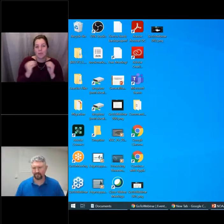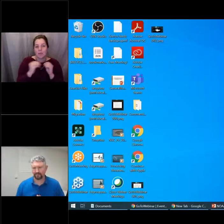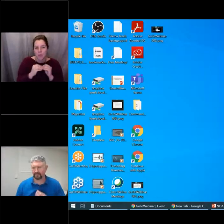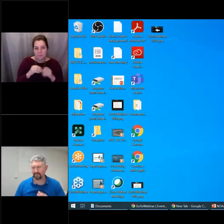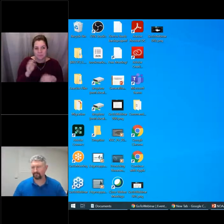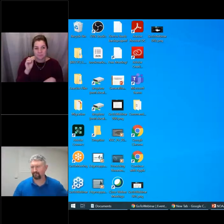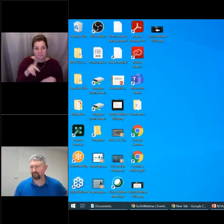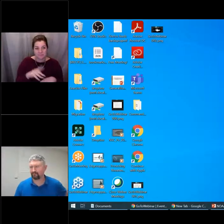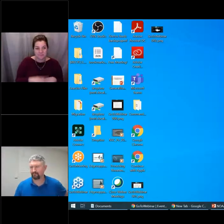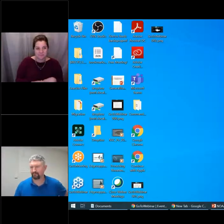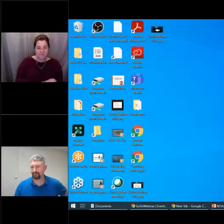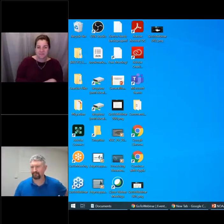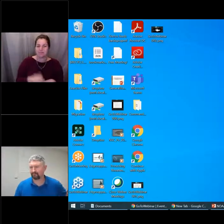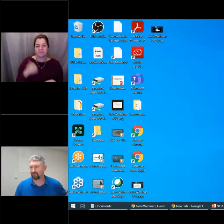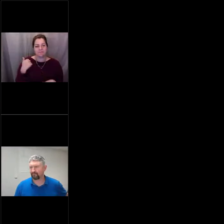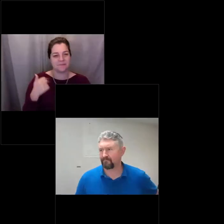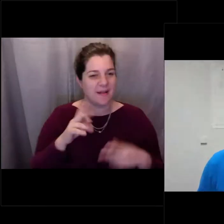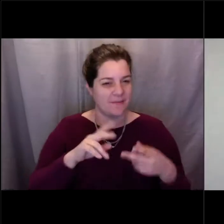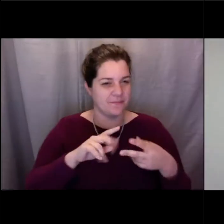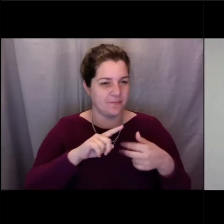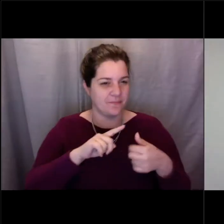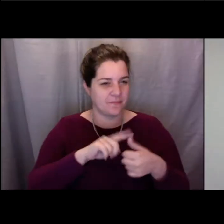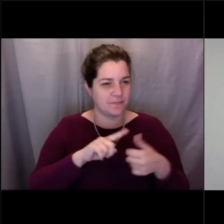with our second video here, or a third video, I guess it is.